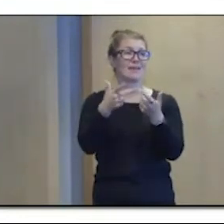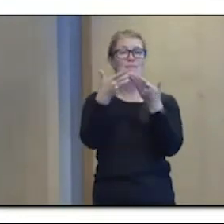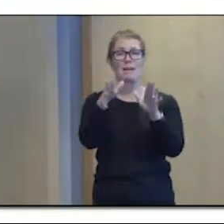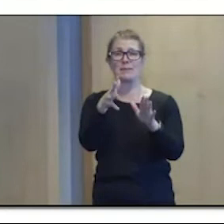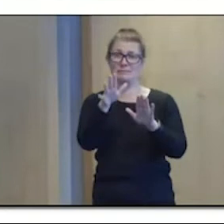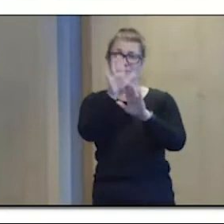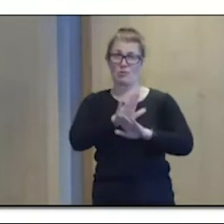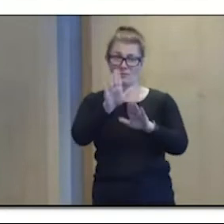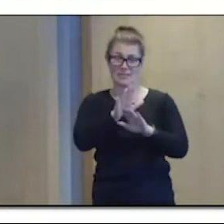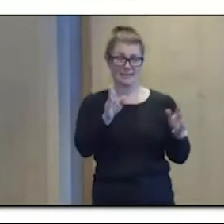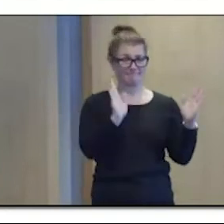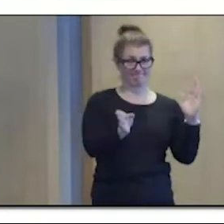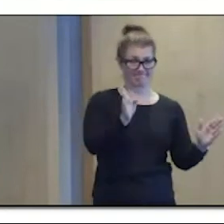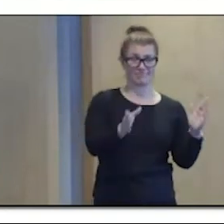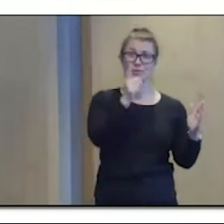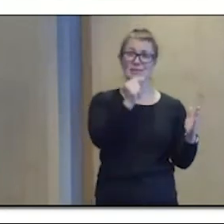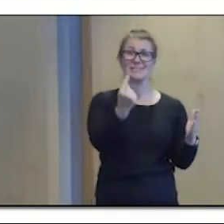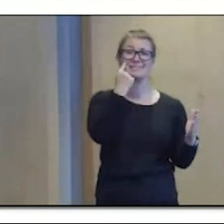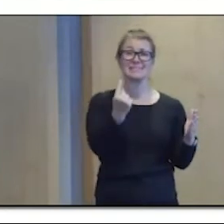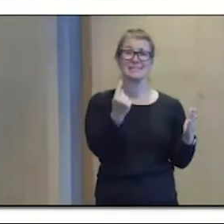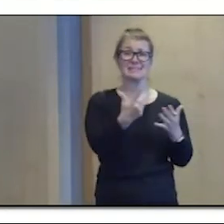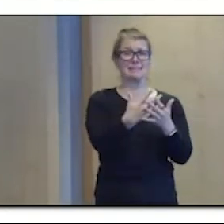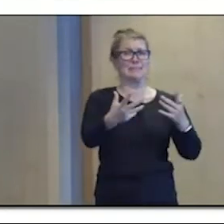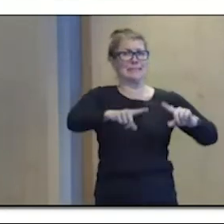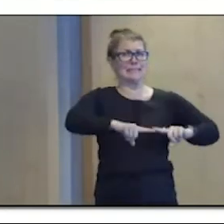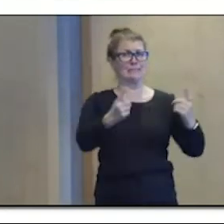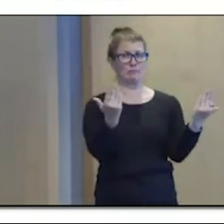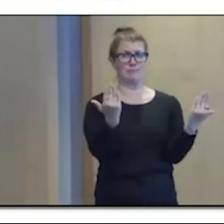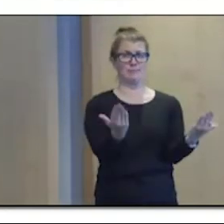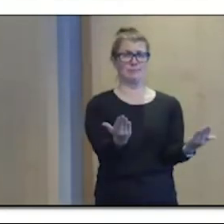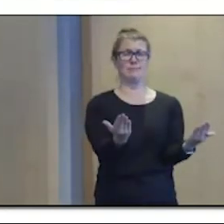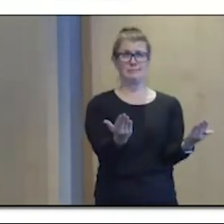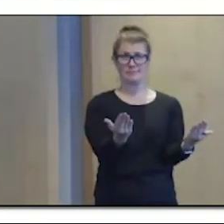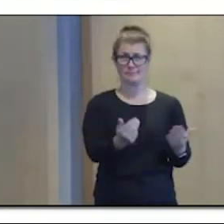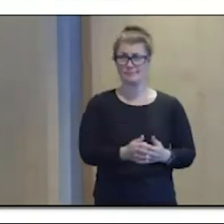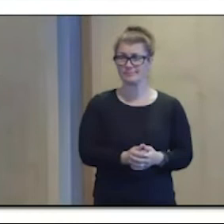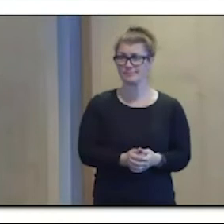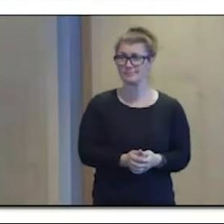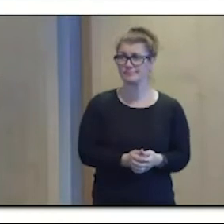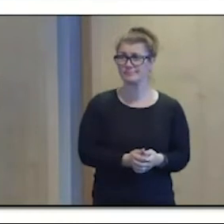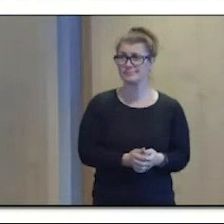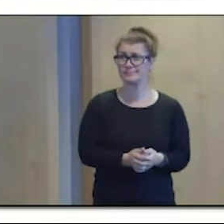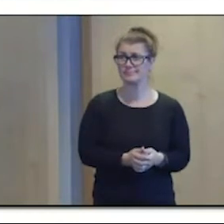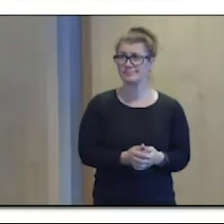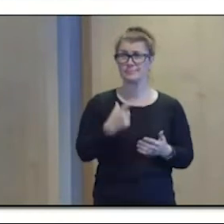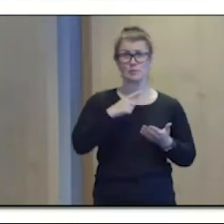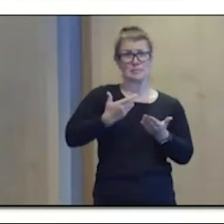and you can see that there are significant differences in the demand that was expected